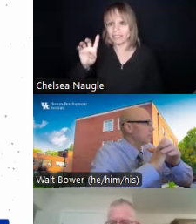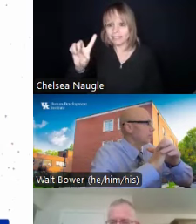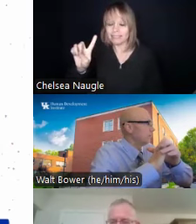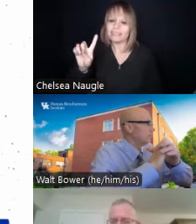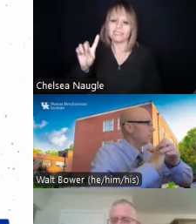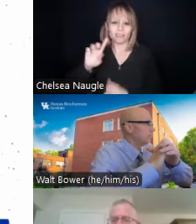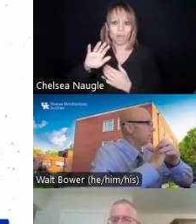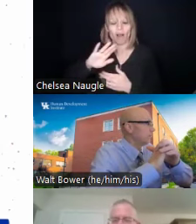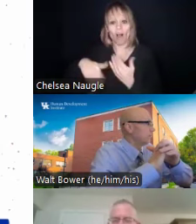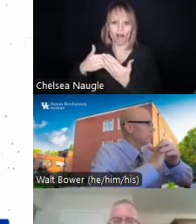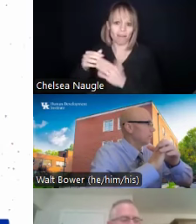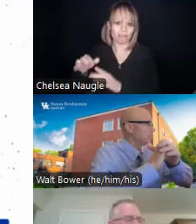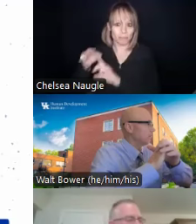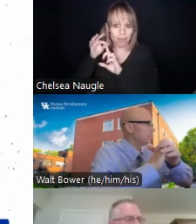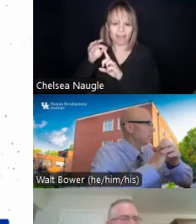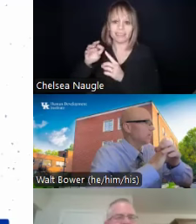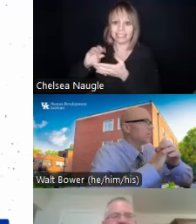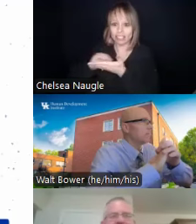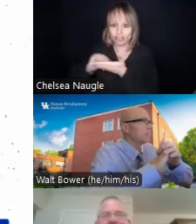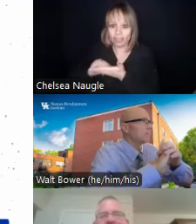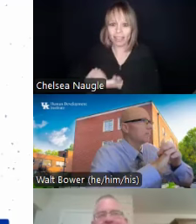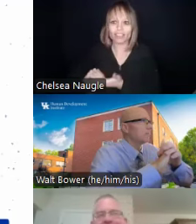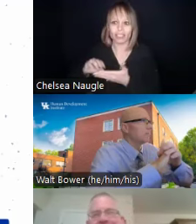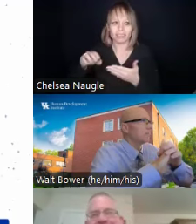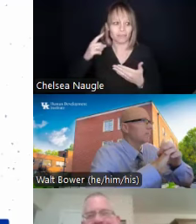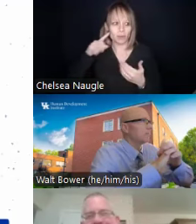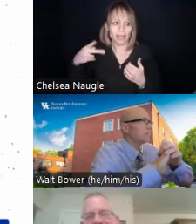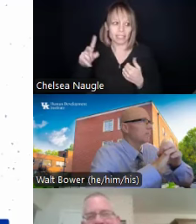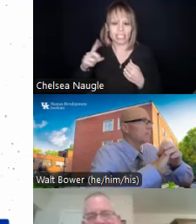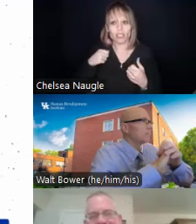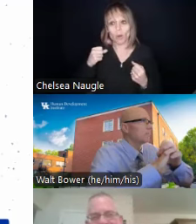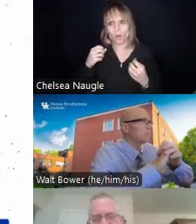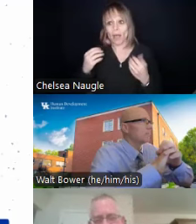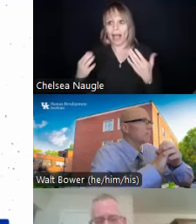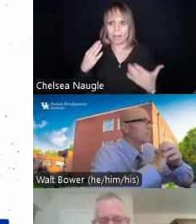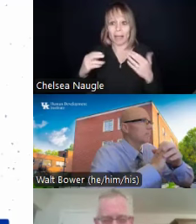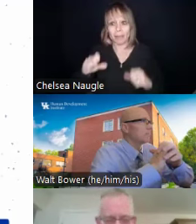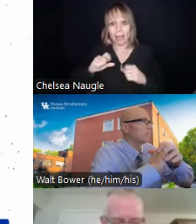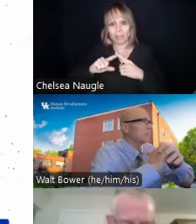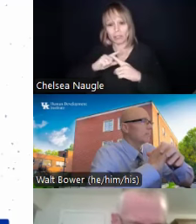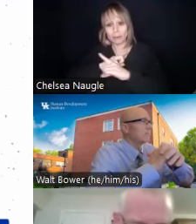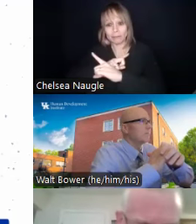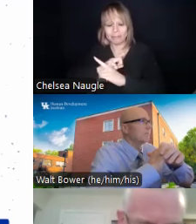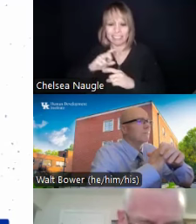it's going to be a race I will either just barely make it to defend before the end of the semester or I'll have to defend in August or September. So we'll